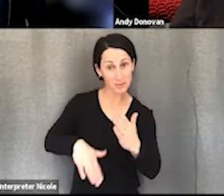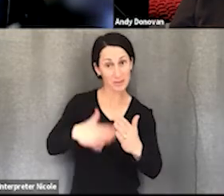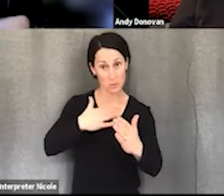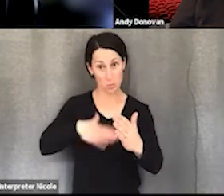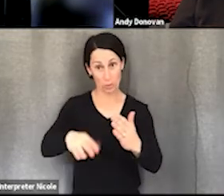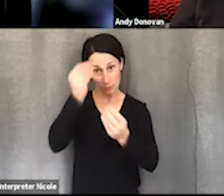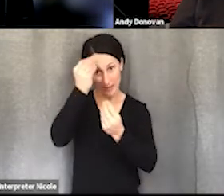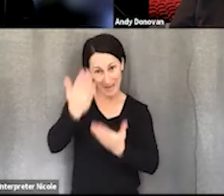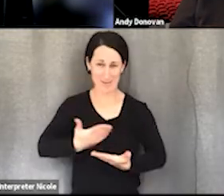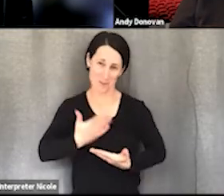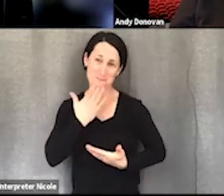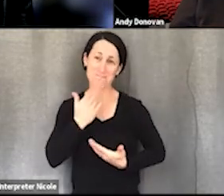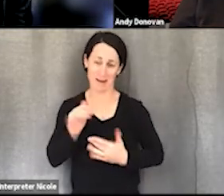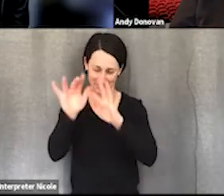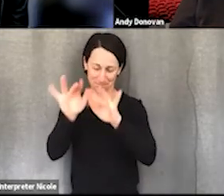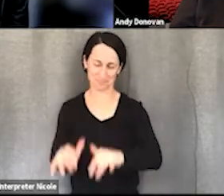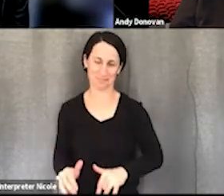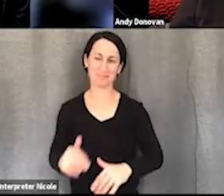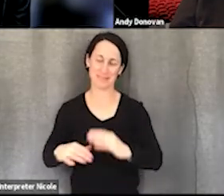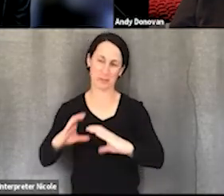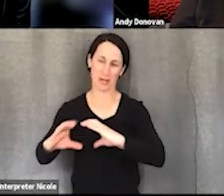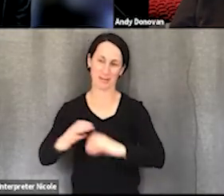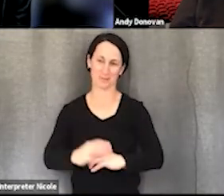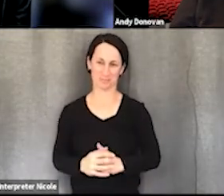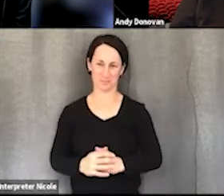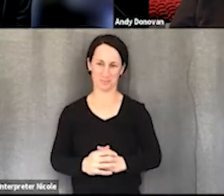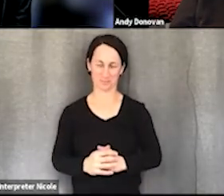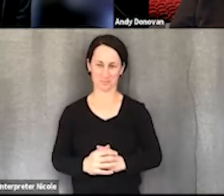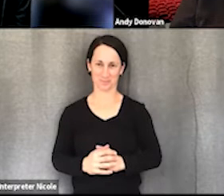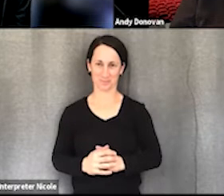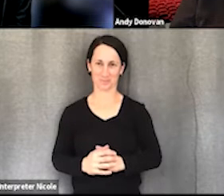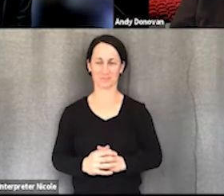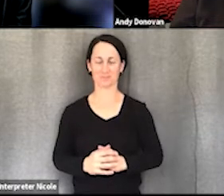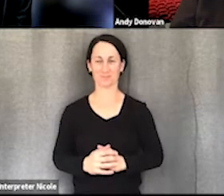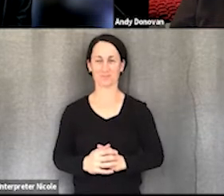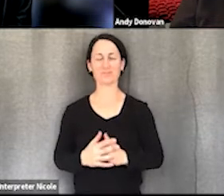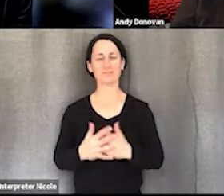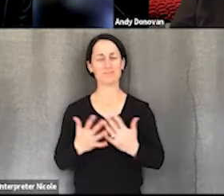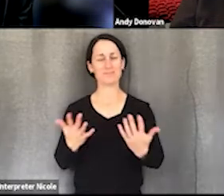would love to hear those in the chat. Please do share them. We are going to move on to how this situation is